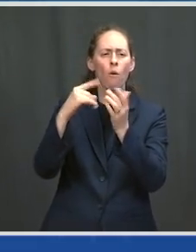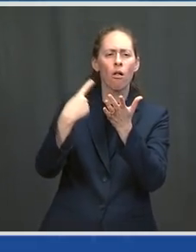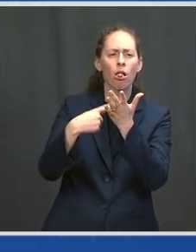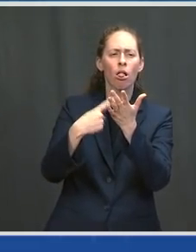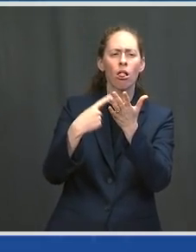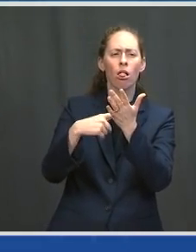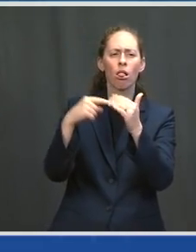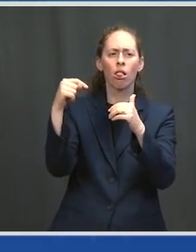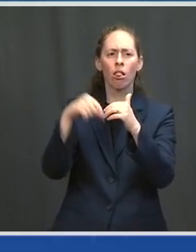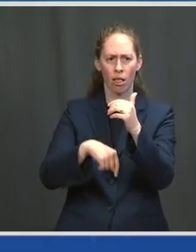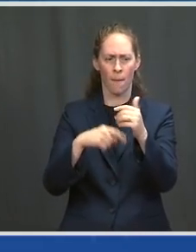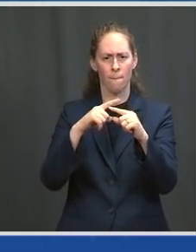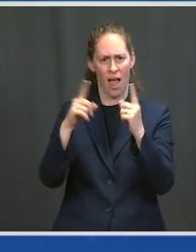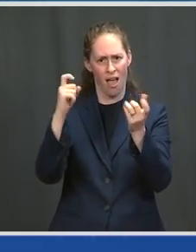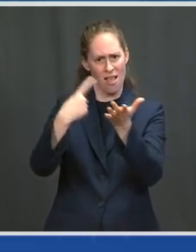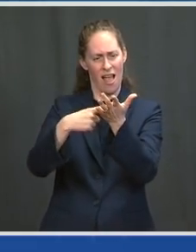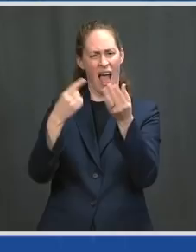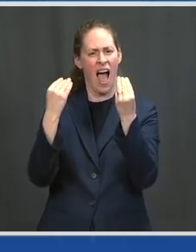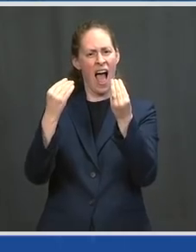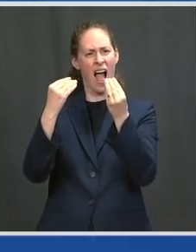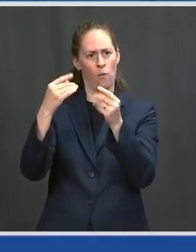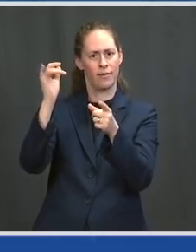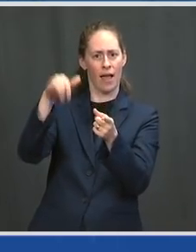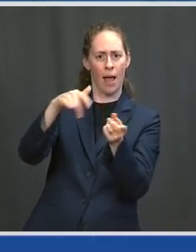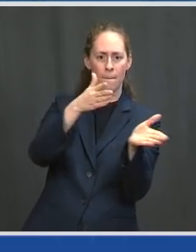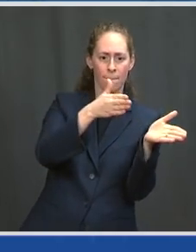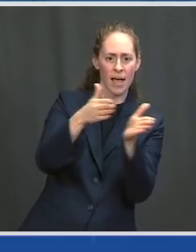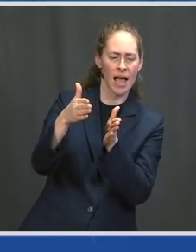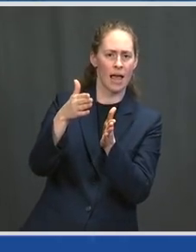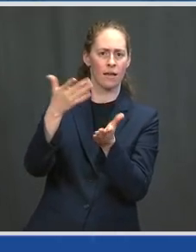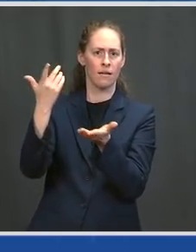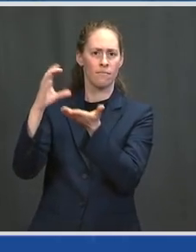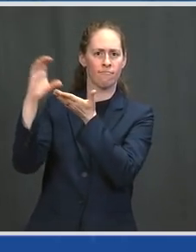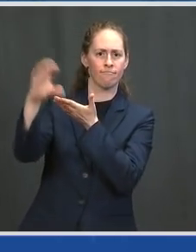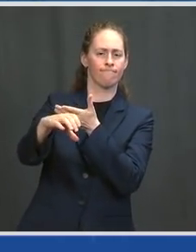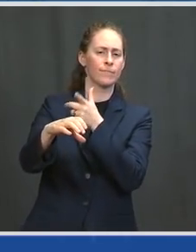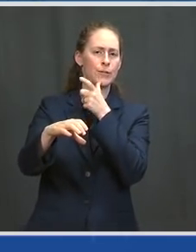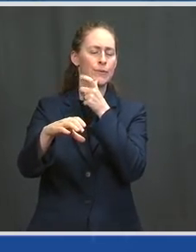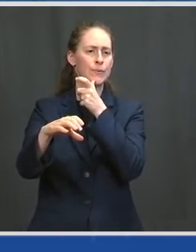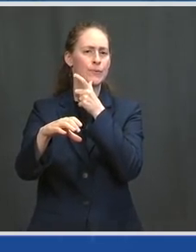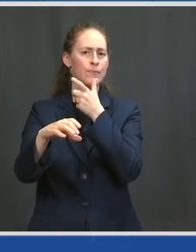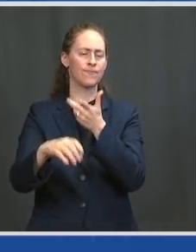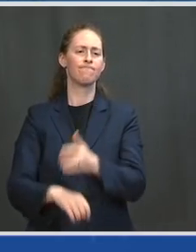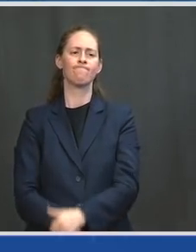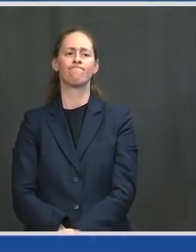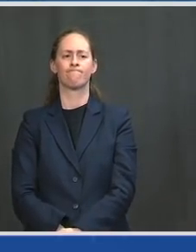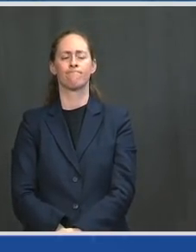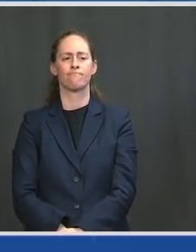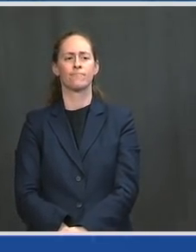And if everything is paid for by a user fee, well, then, you know, the burden falls on working-class folks